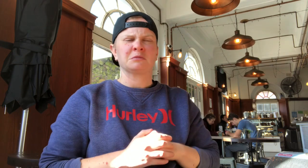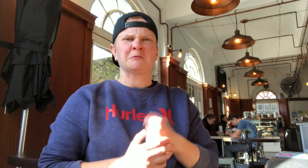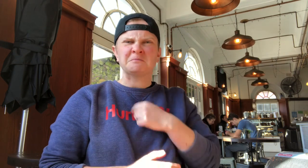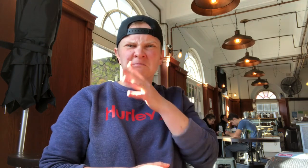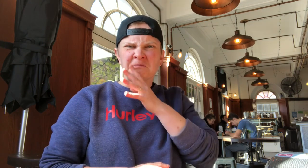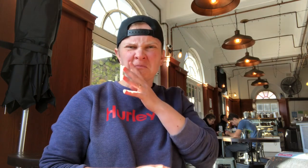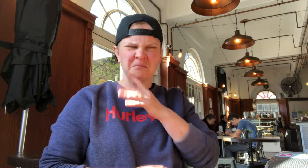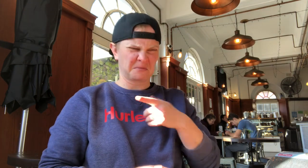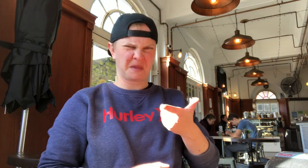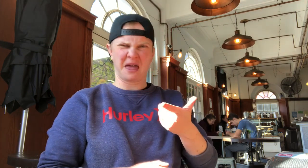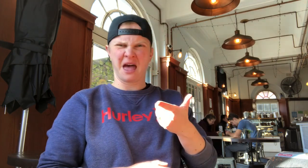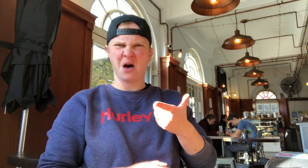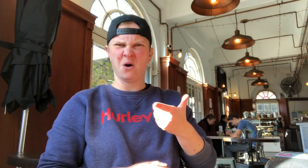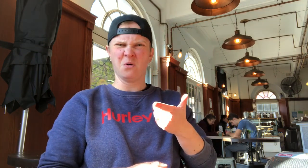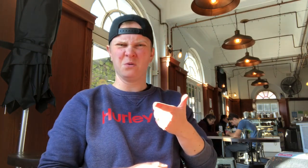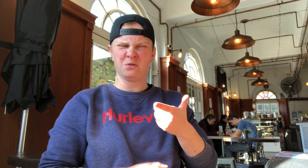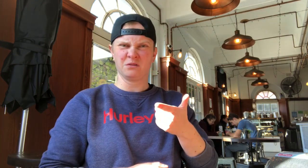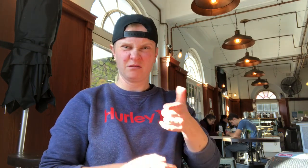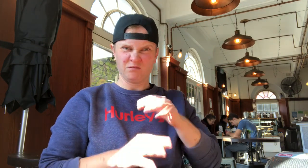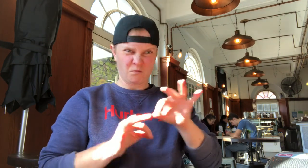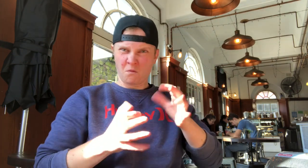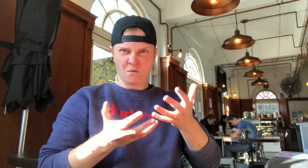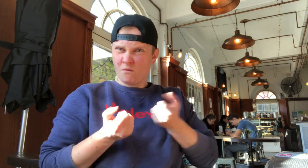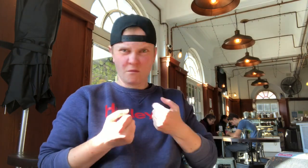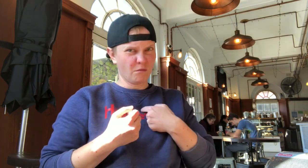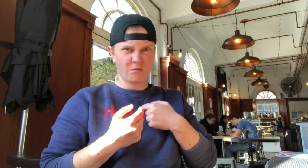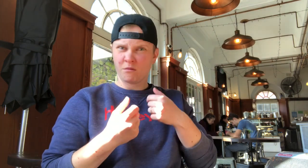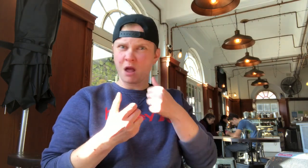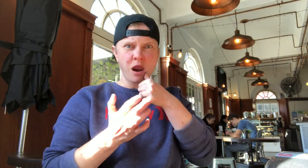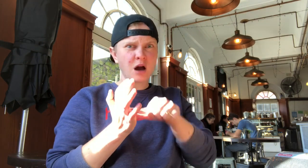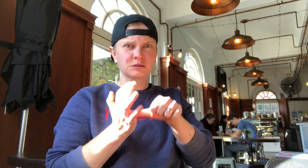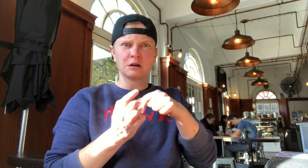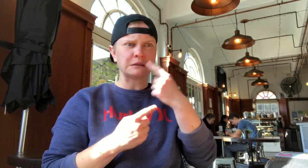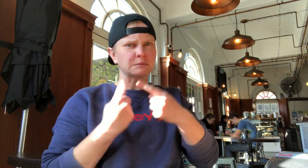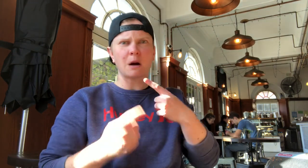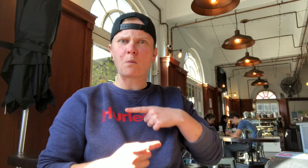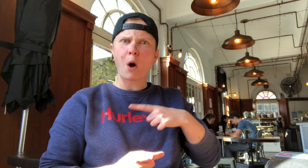I was confused by the discussion and rumours because I never received an apologetic letter